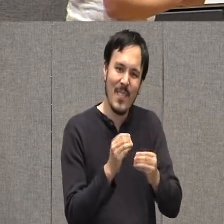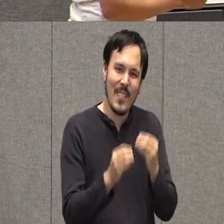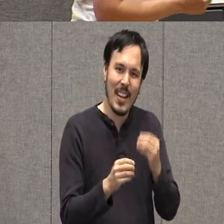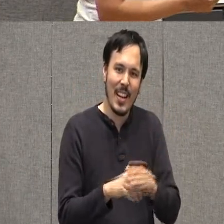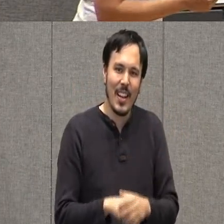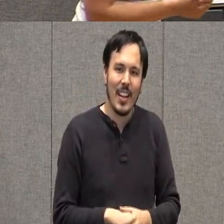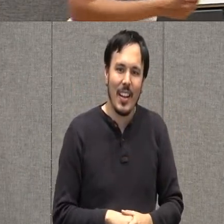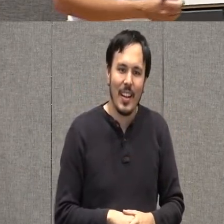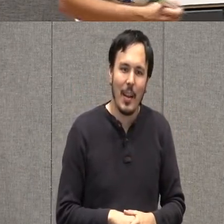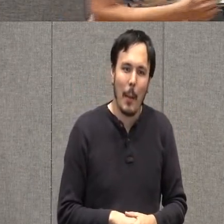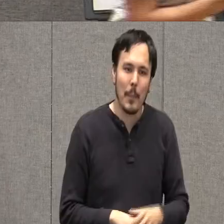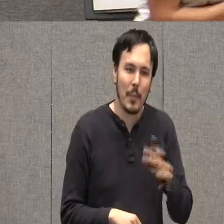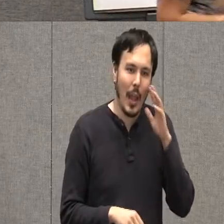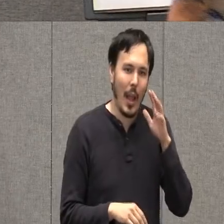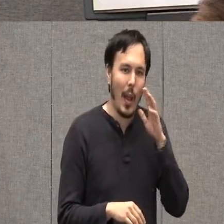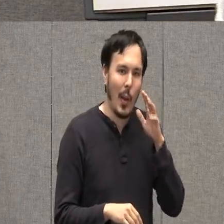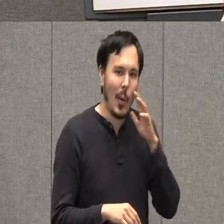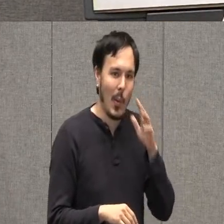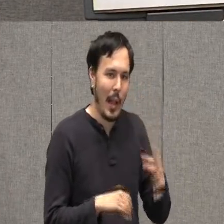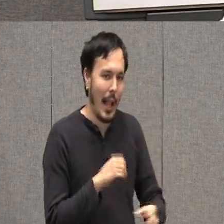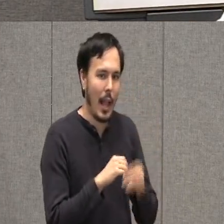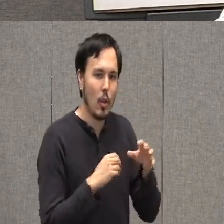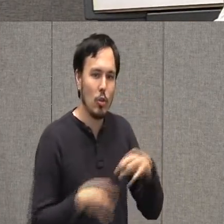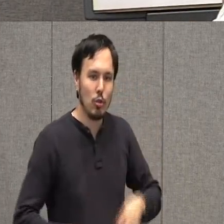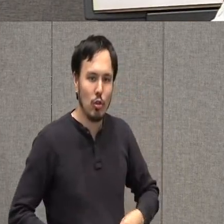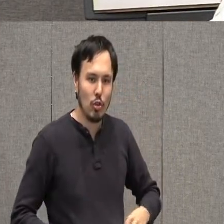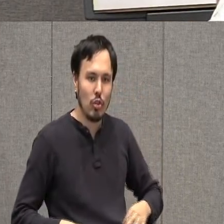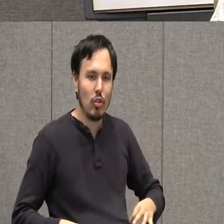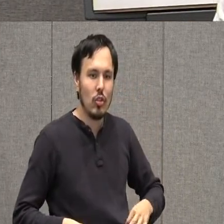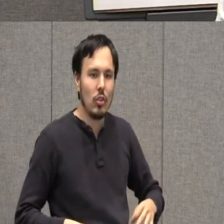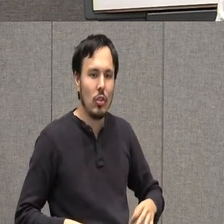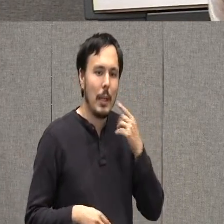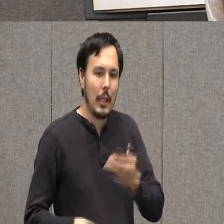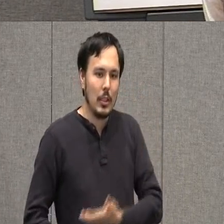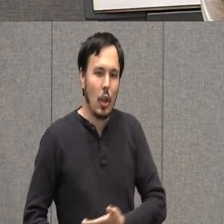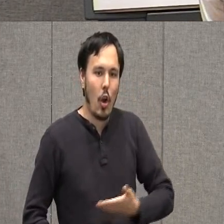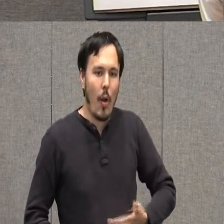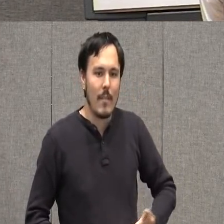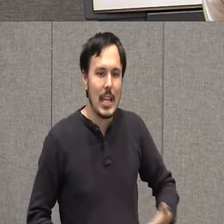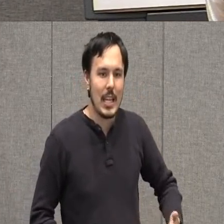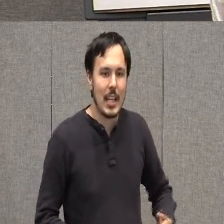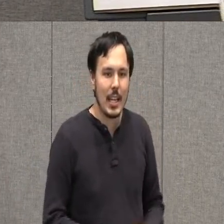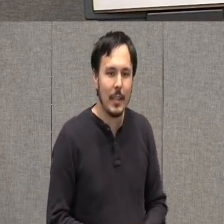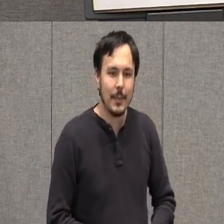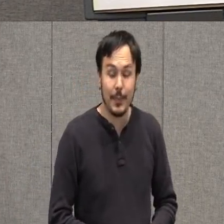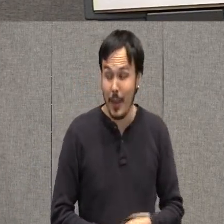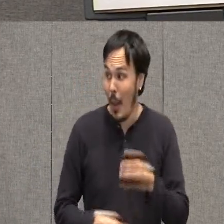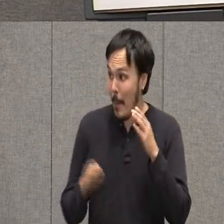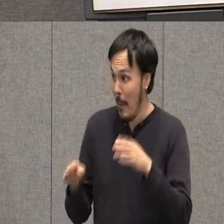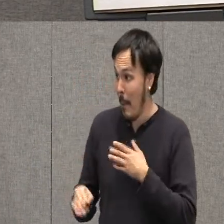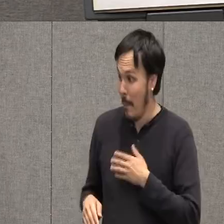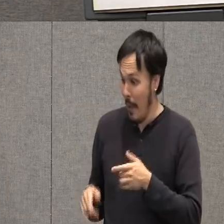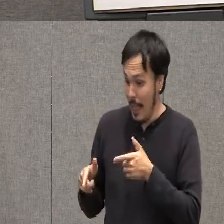'cause it's kind of curvy right there. Oh, I bet my legs are a little bit tricky to draw. What's great and fun about your legs right now is your boots.